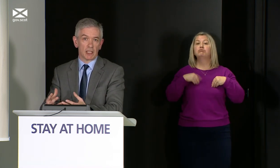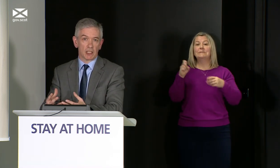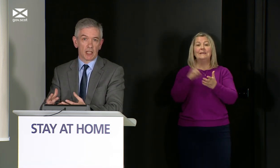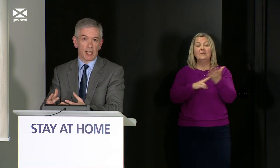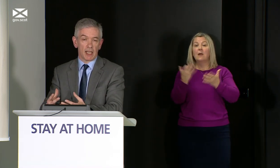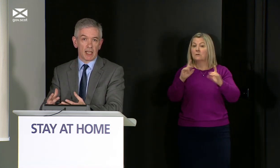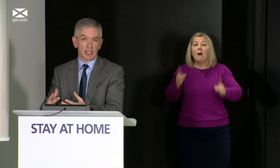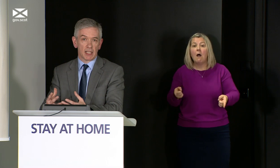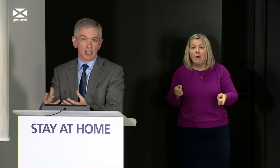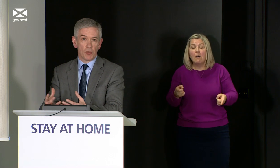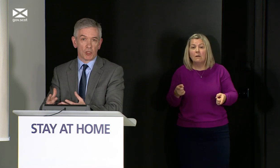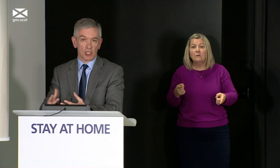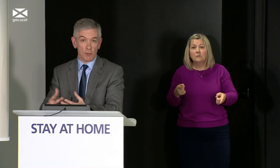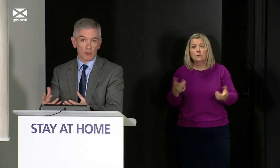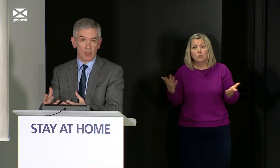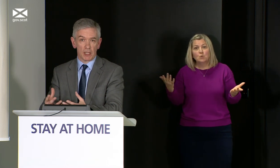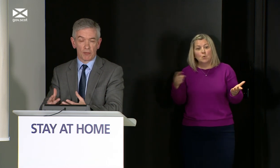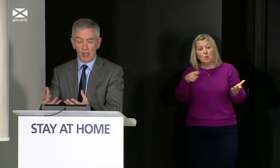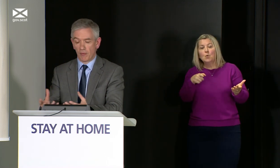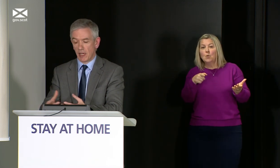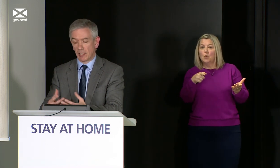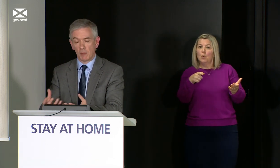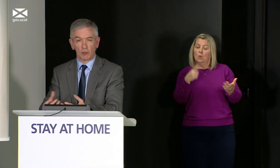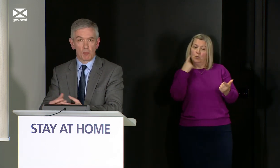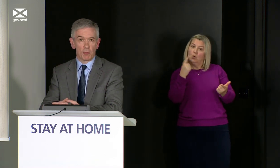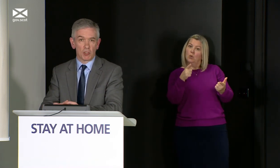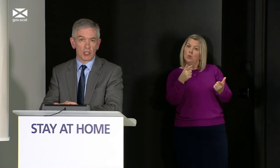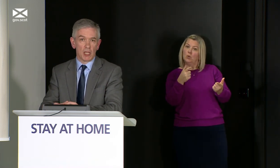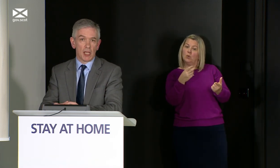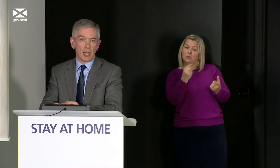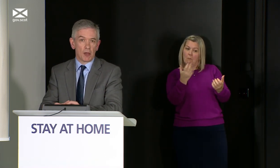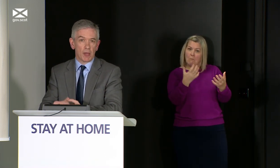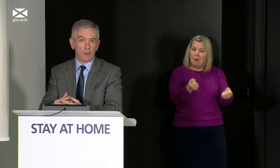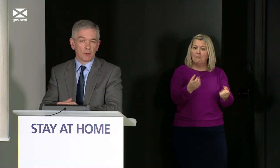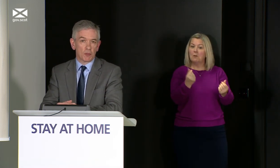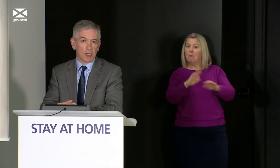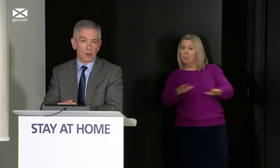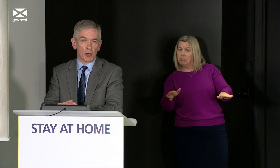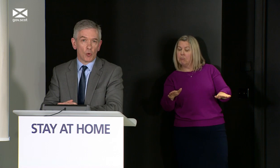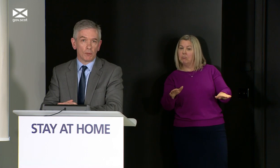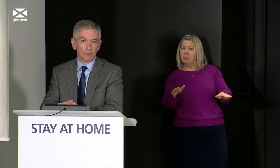that data is in a state which is able to be verified and able to be published, I would